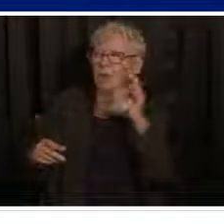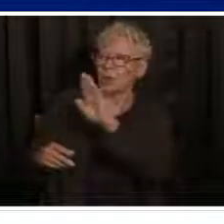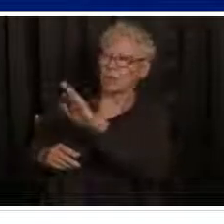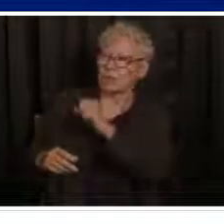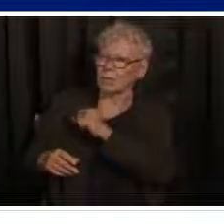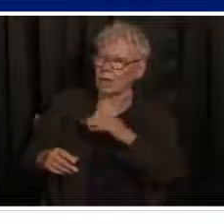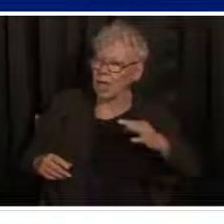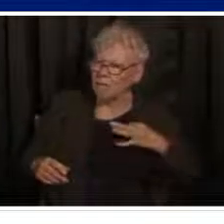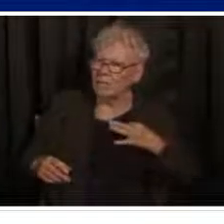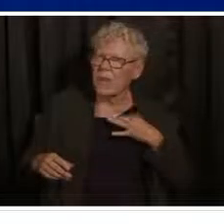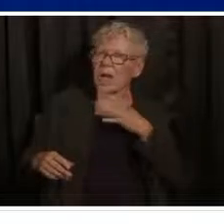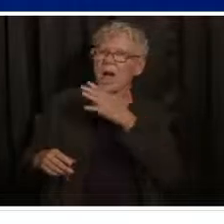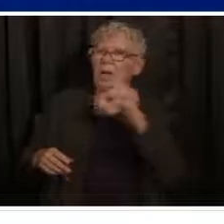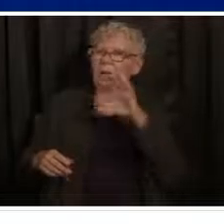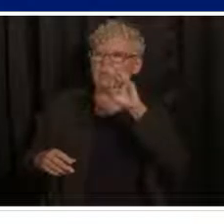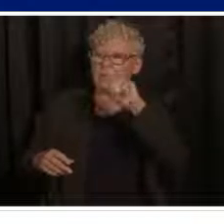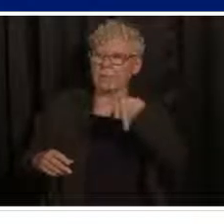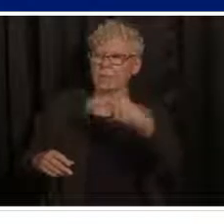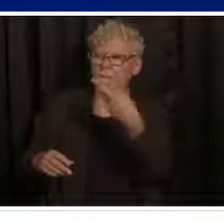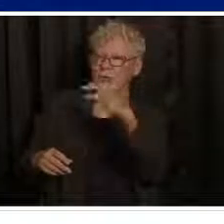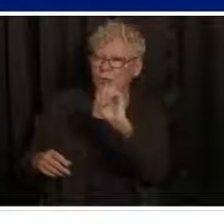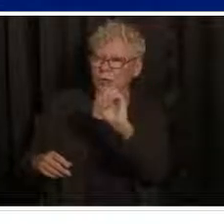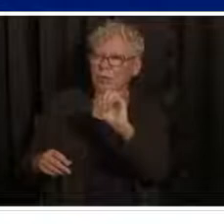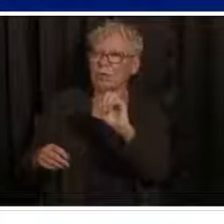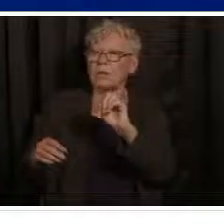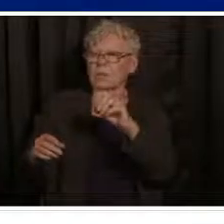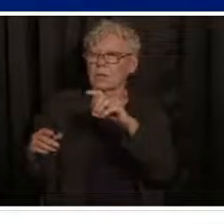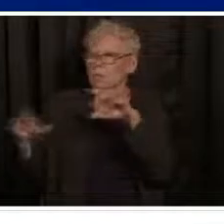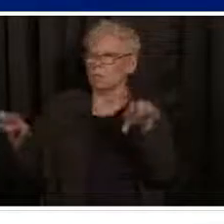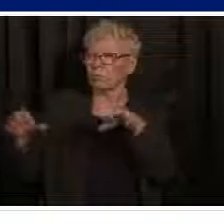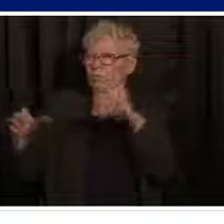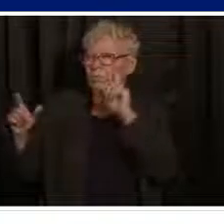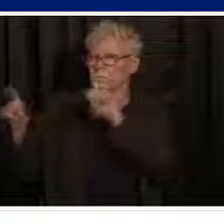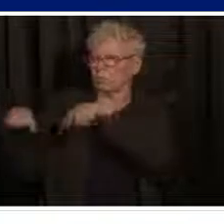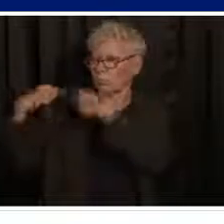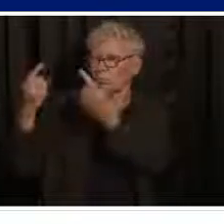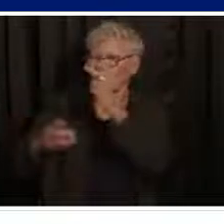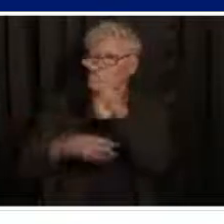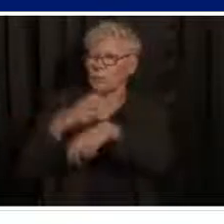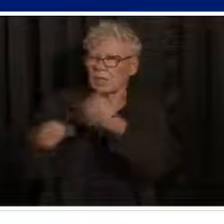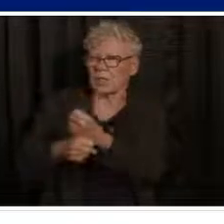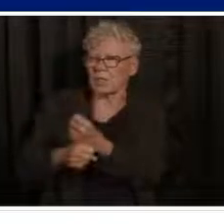Health Environment have been doing for the last years. 2 years to keep Colorado safe.